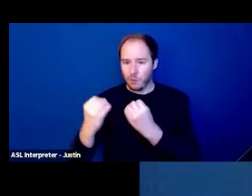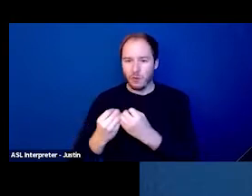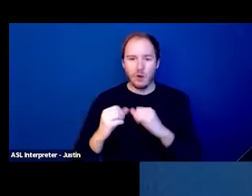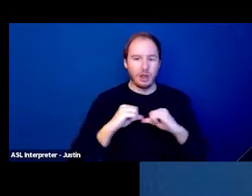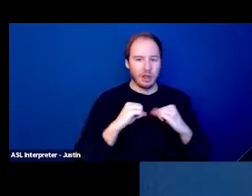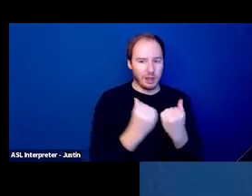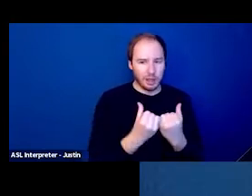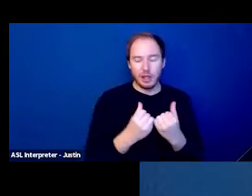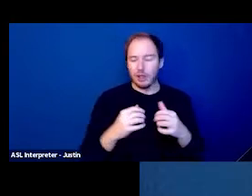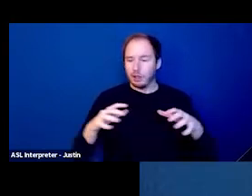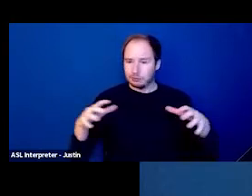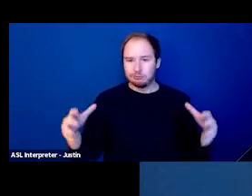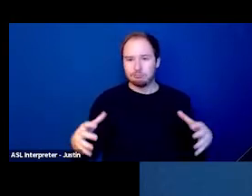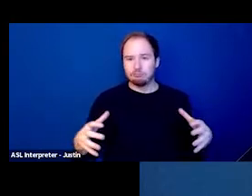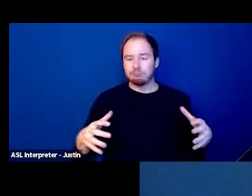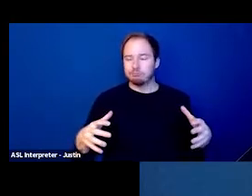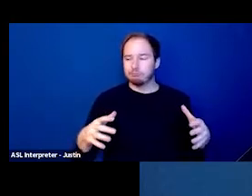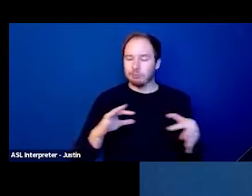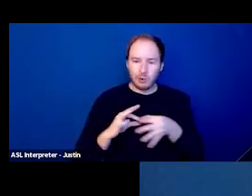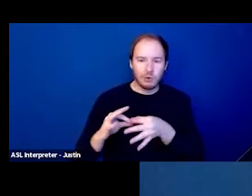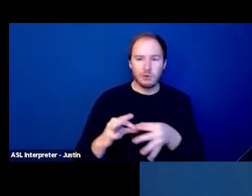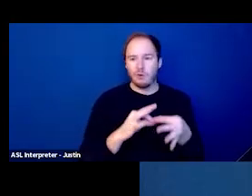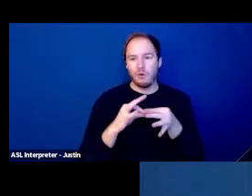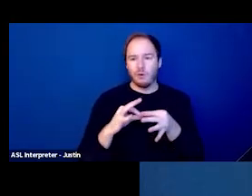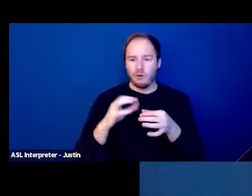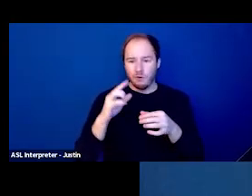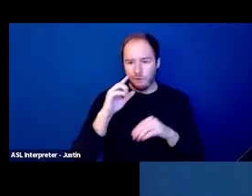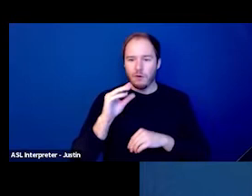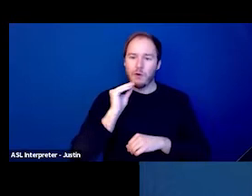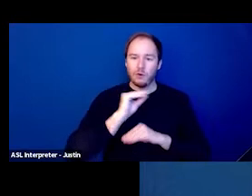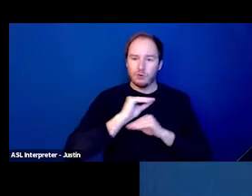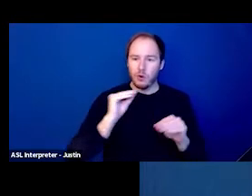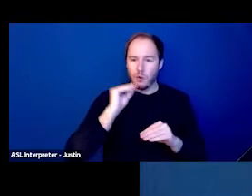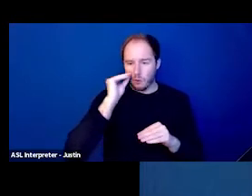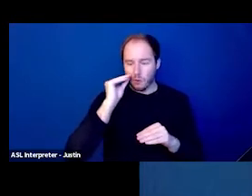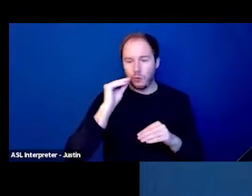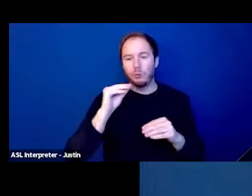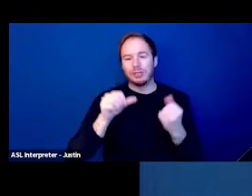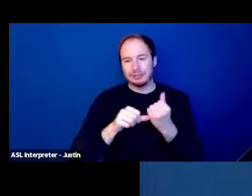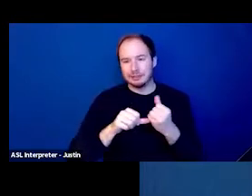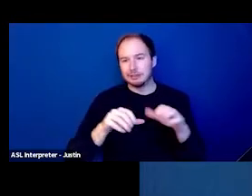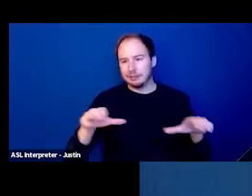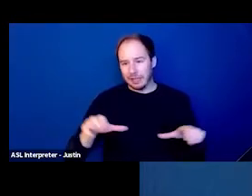that collectively coordinate homeless assistance activities, and resources in the community.